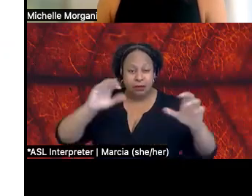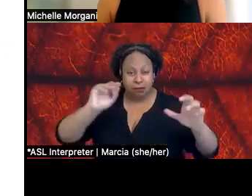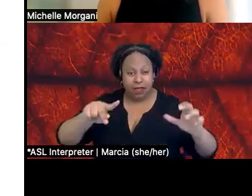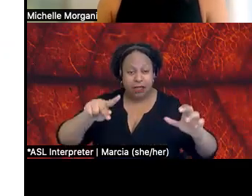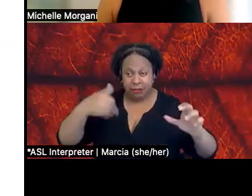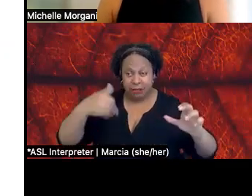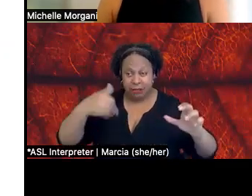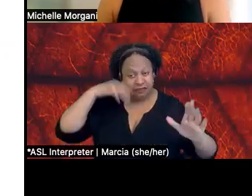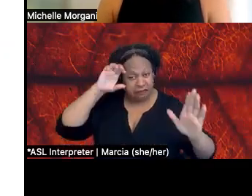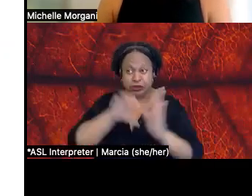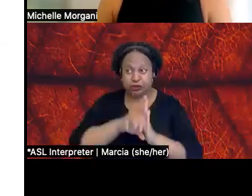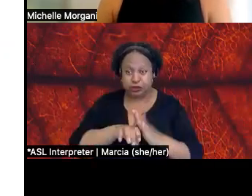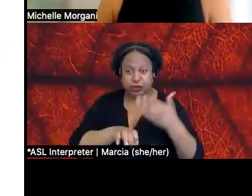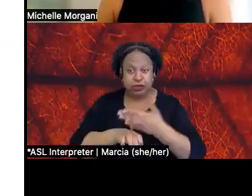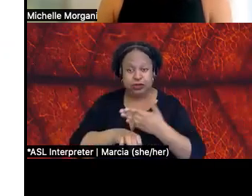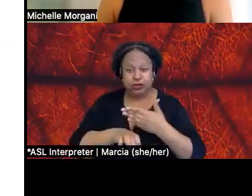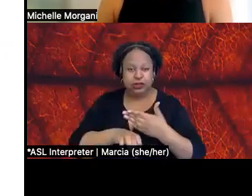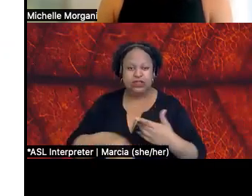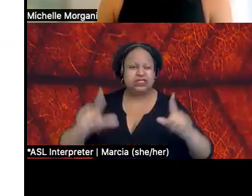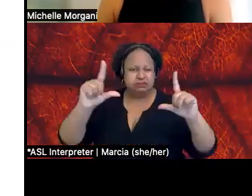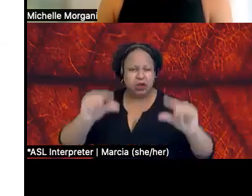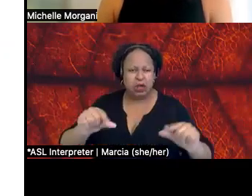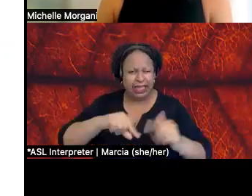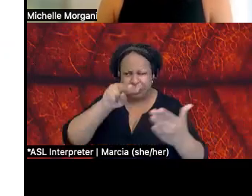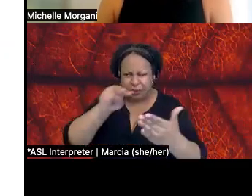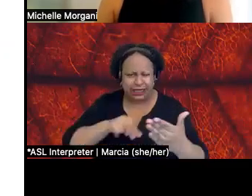It is far too small too read, so don't try to read it.